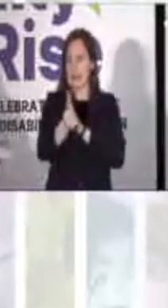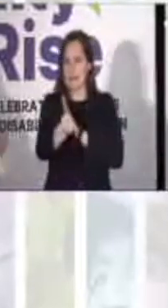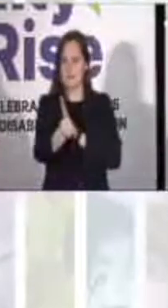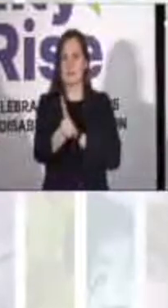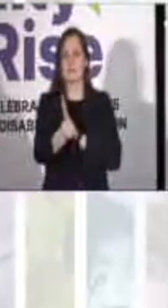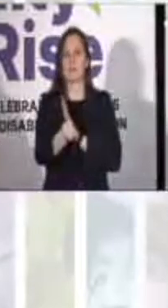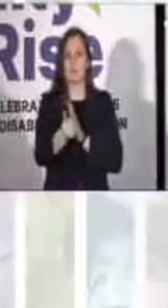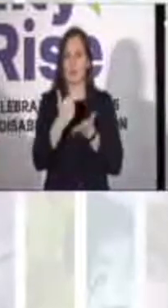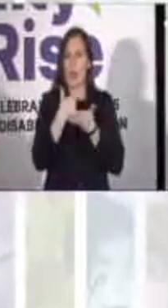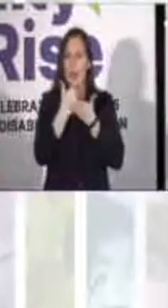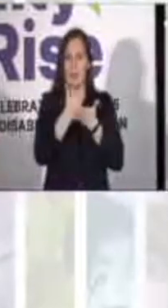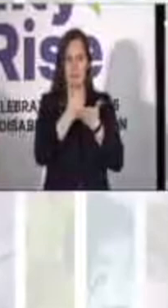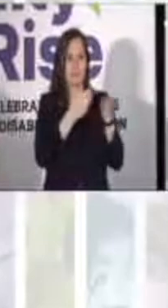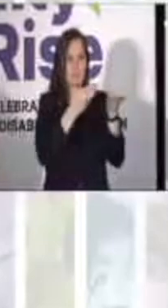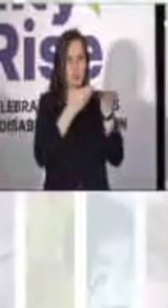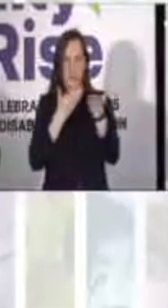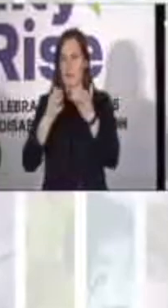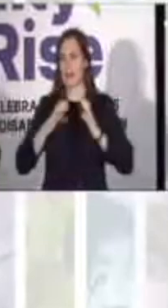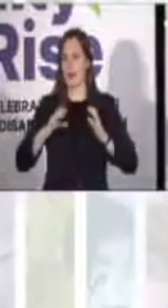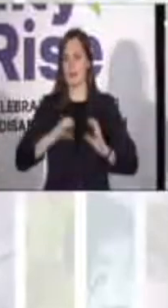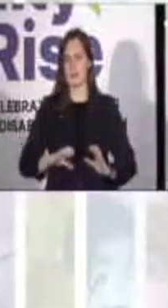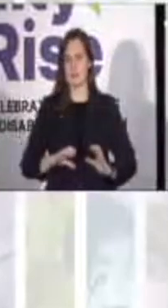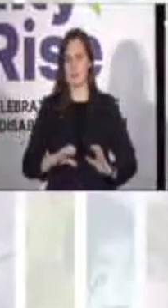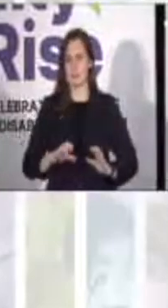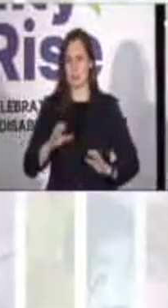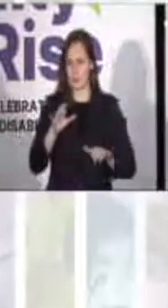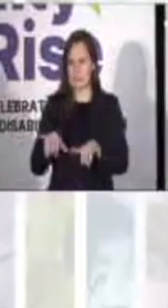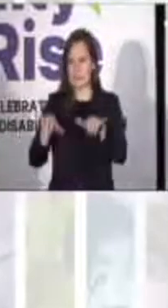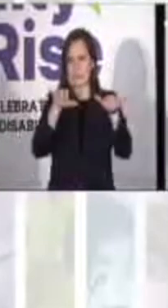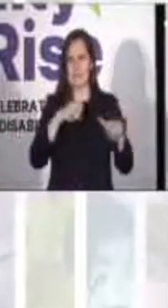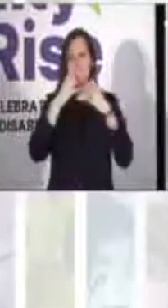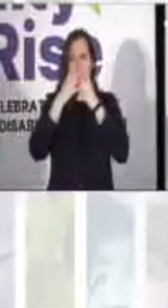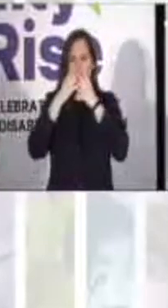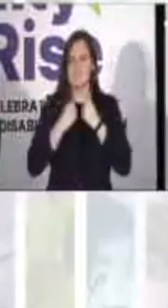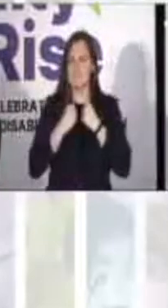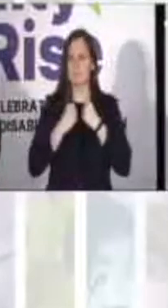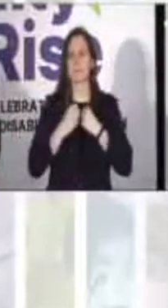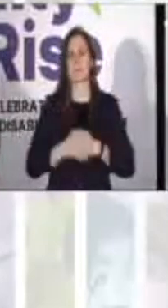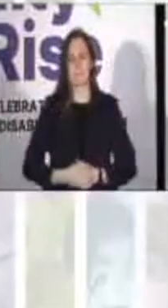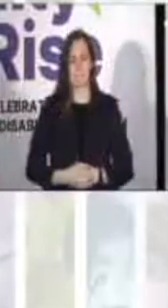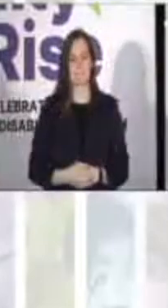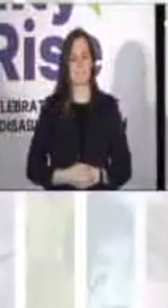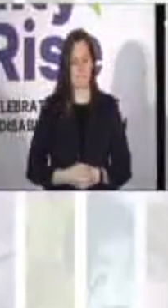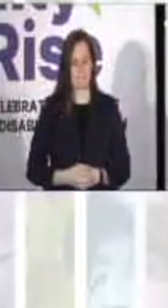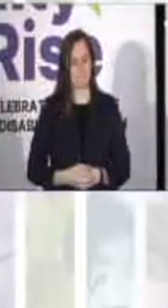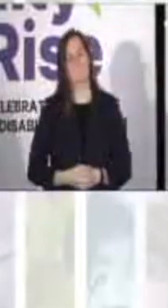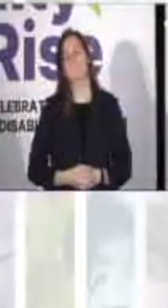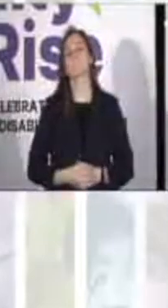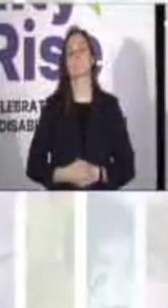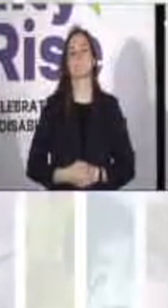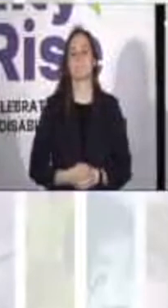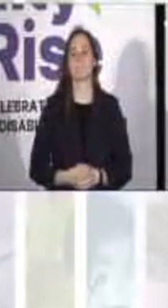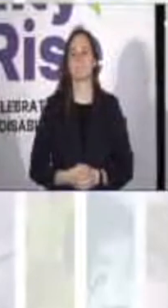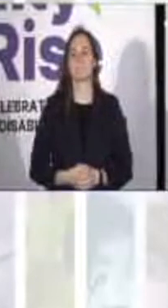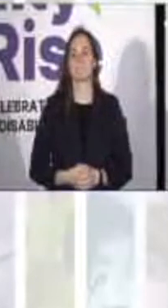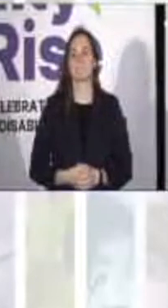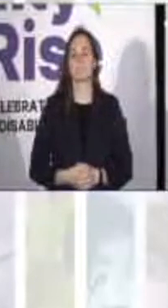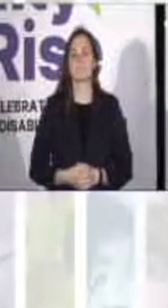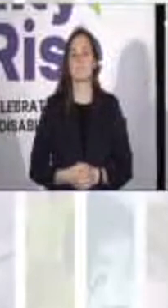BUT THE SAME LEVEL OF DEDICATION AND CARE EACH PROJECT DESERVES. FOR ANY SMALL BUSINESS OWNER AND